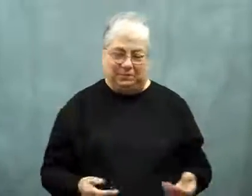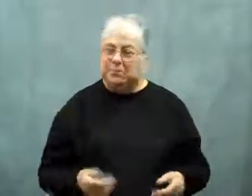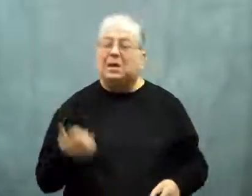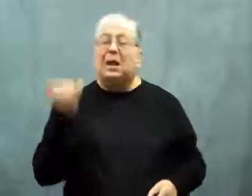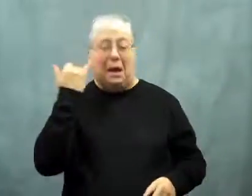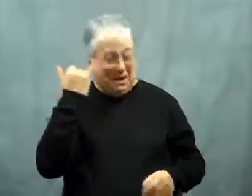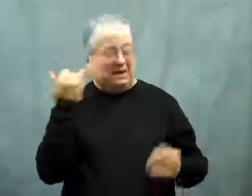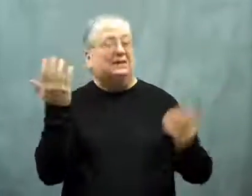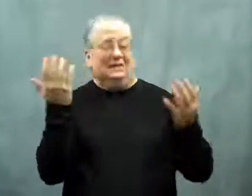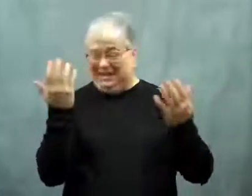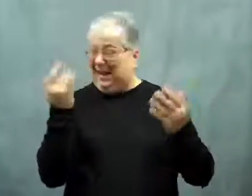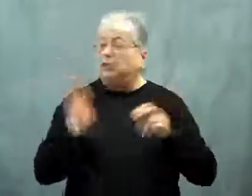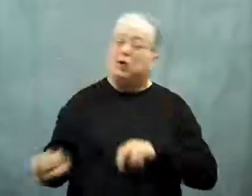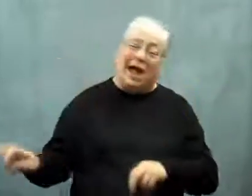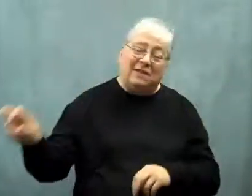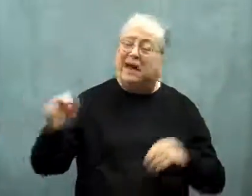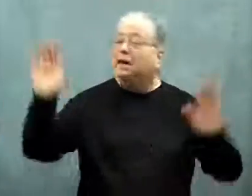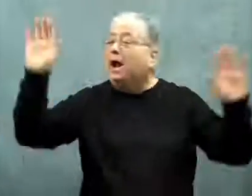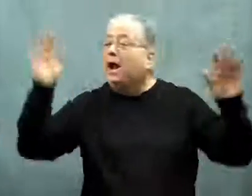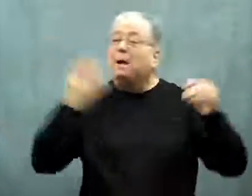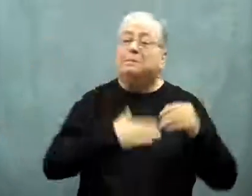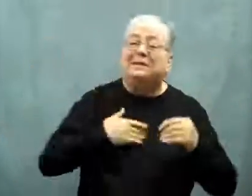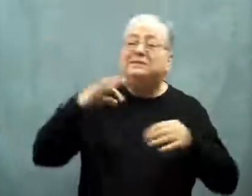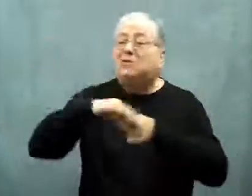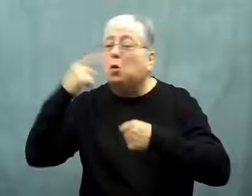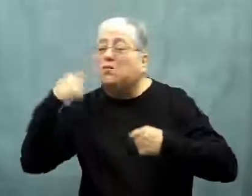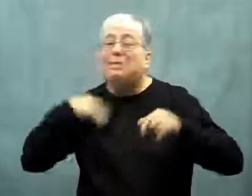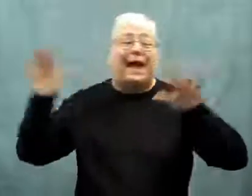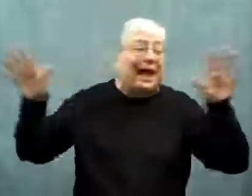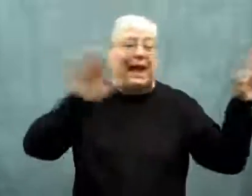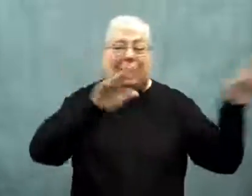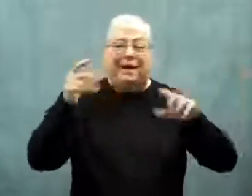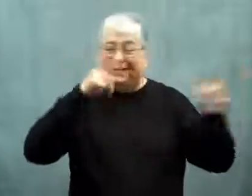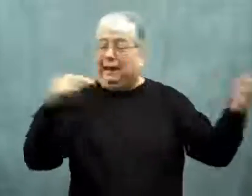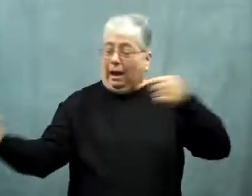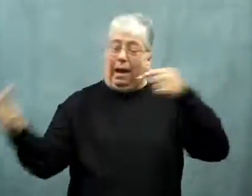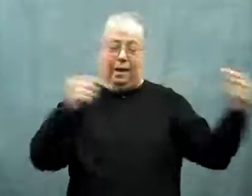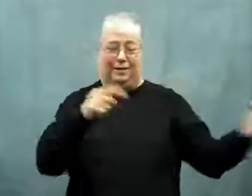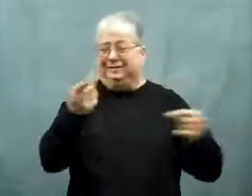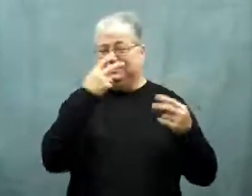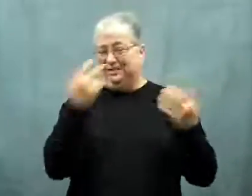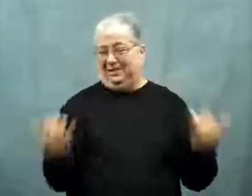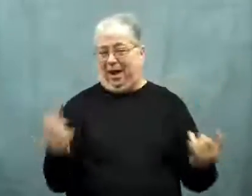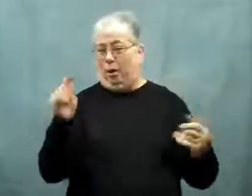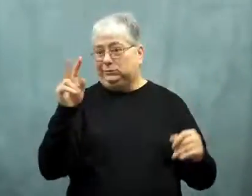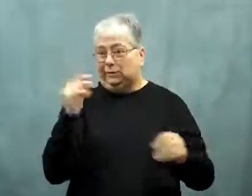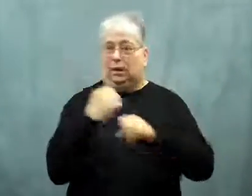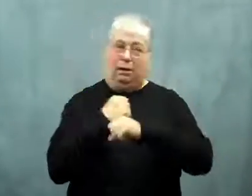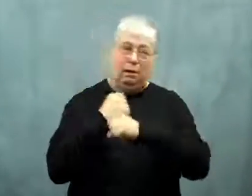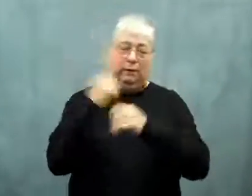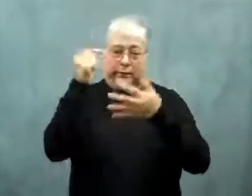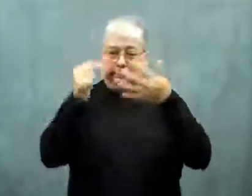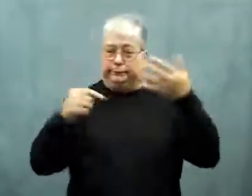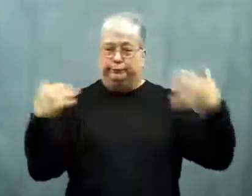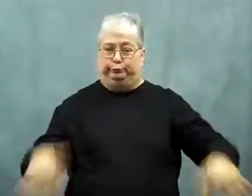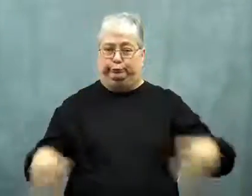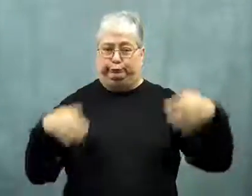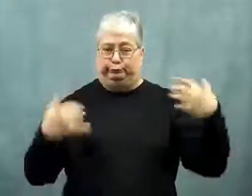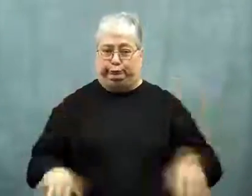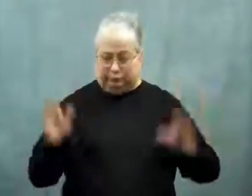After all this traveling and campaigning, which you've seen on TV as well,